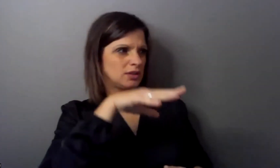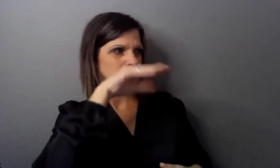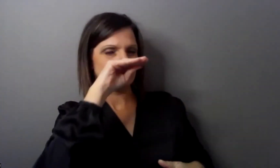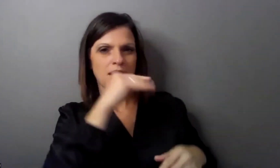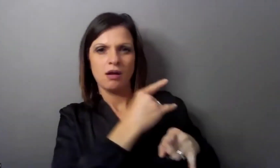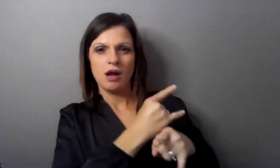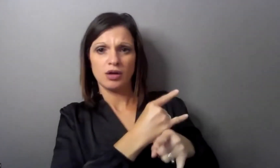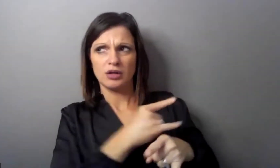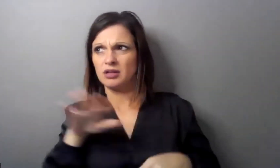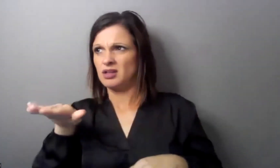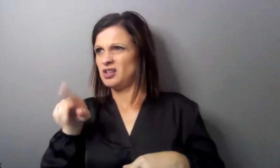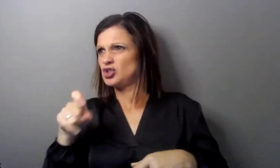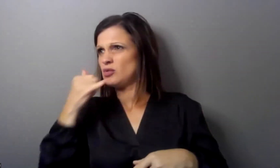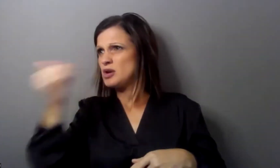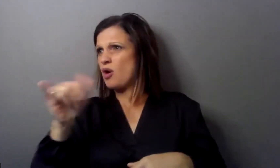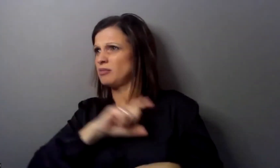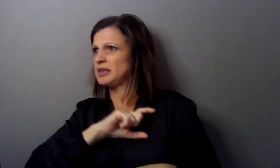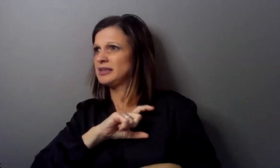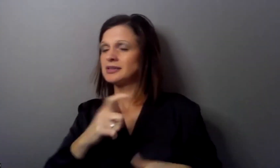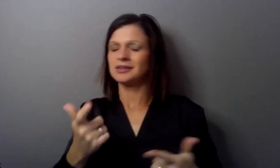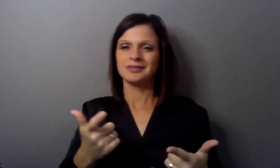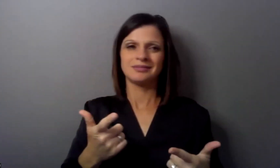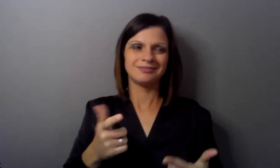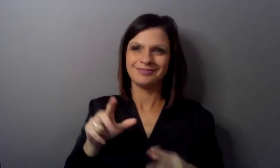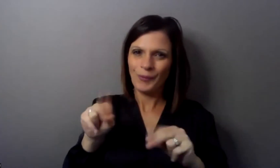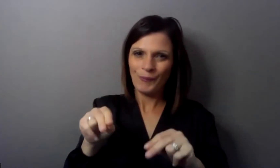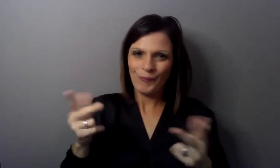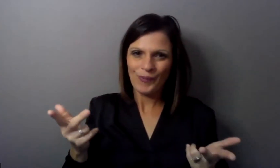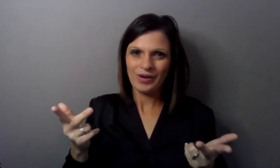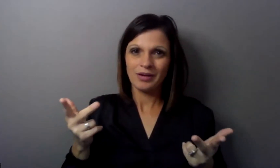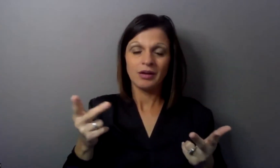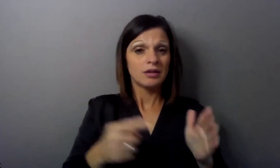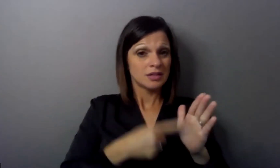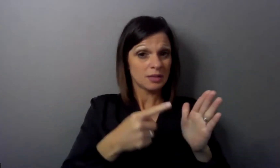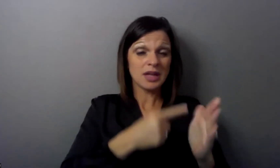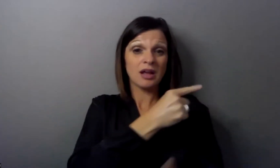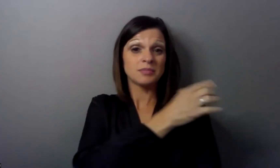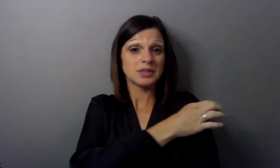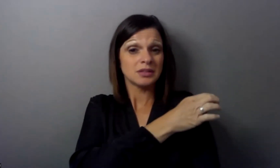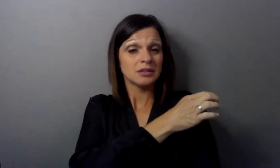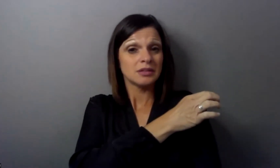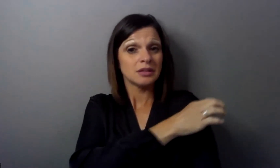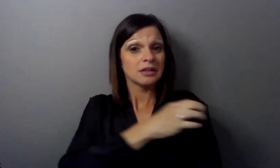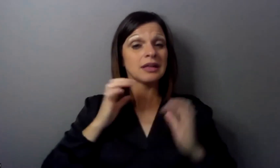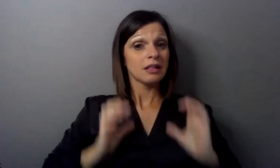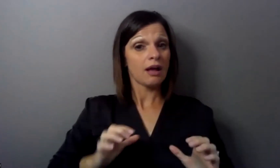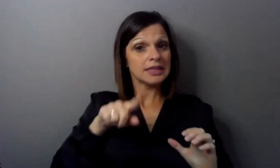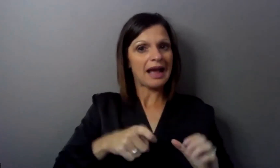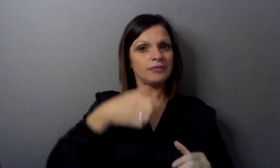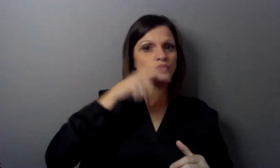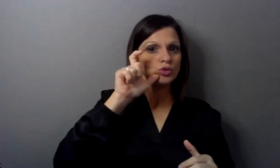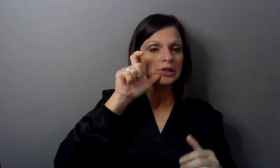a lot of times. Some people have to drink the first time in the morning in order to get here because of withdrawals